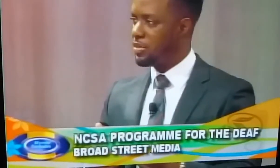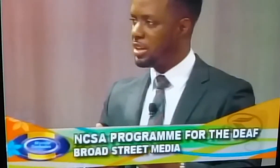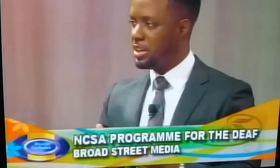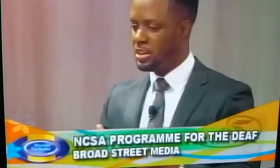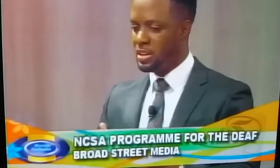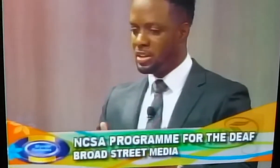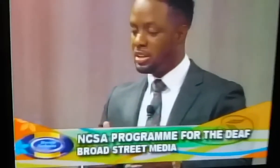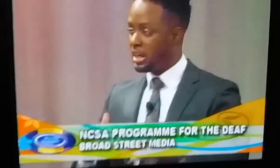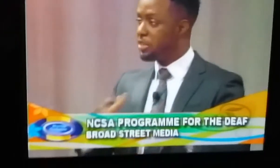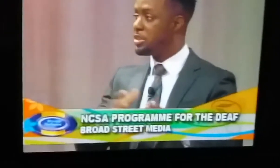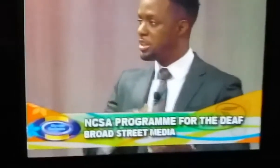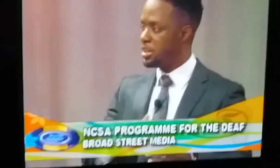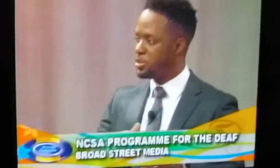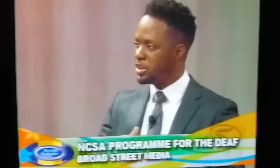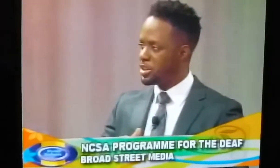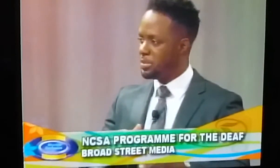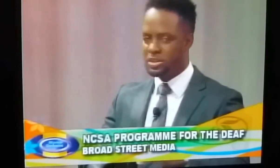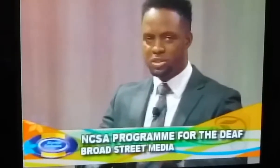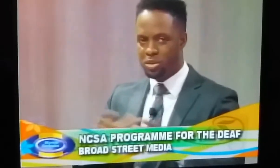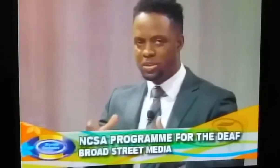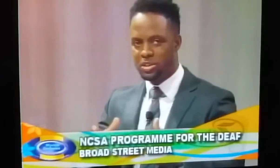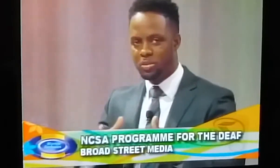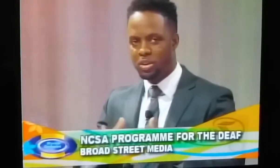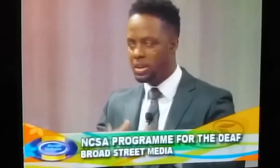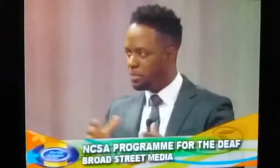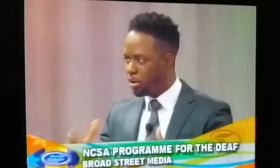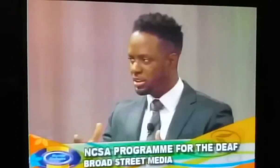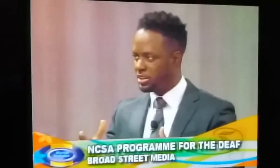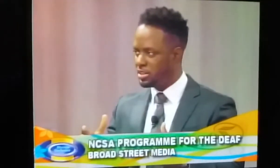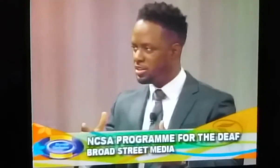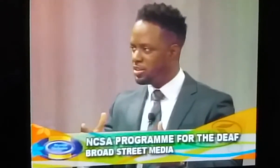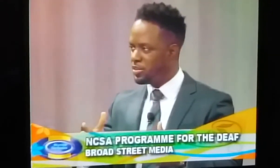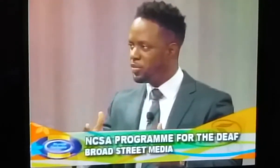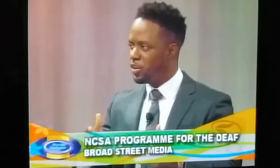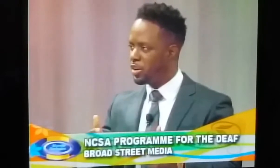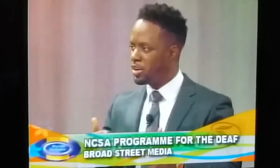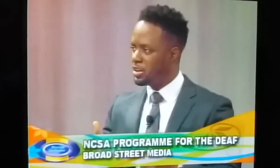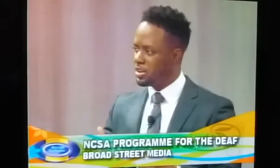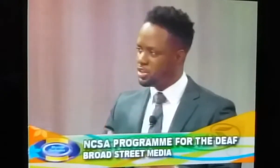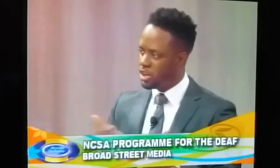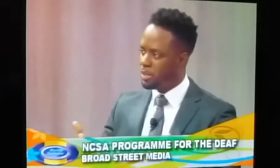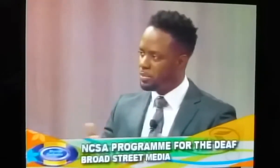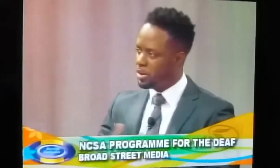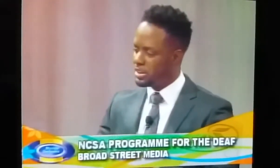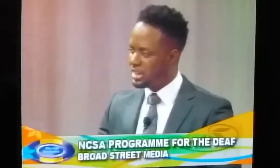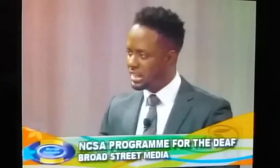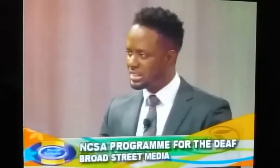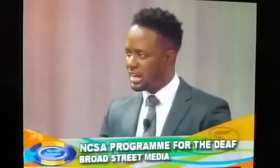really the other skills which could be so much more important for the job or the task ahead